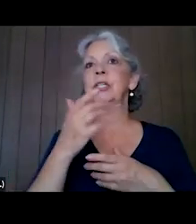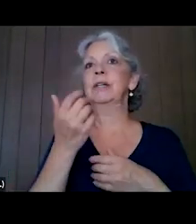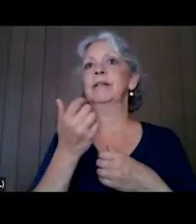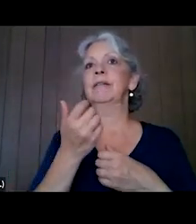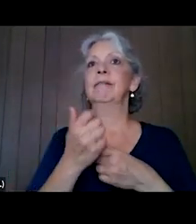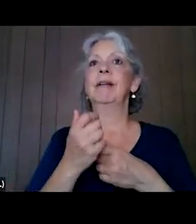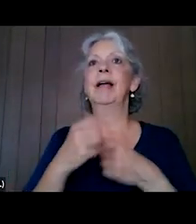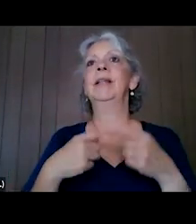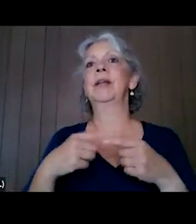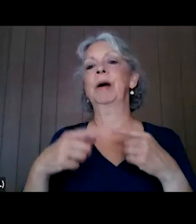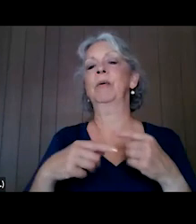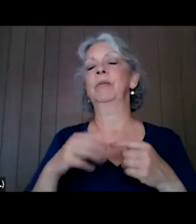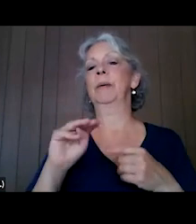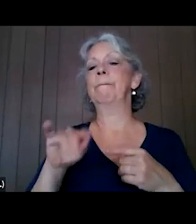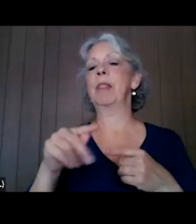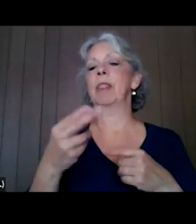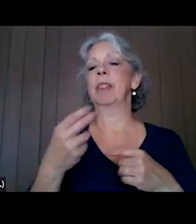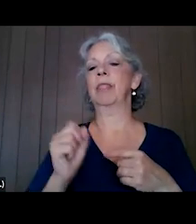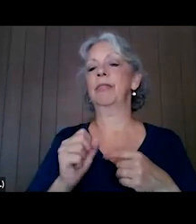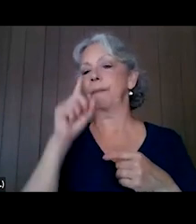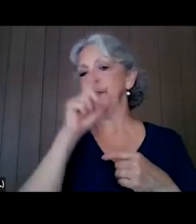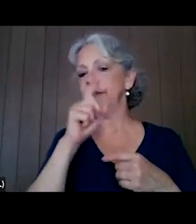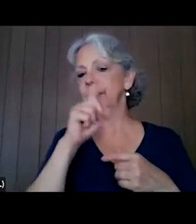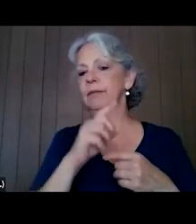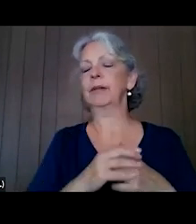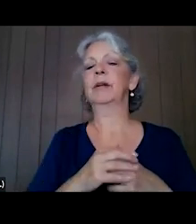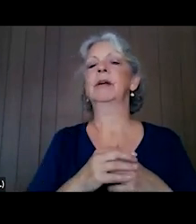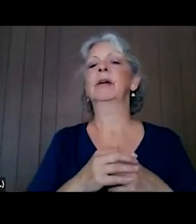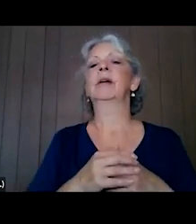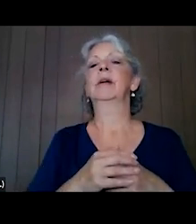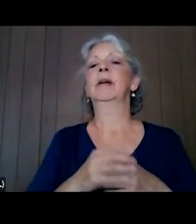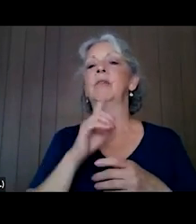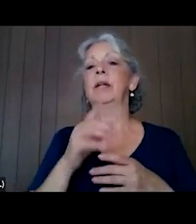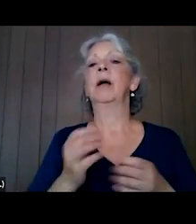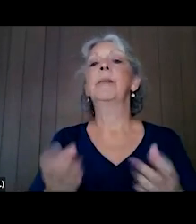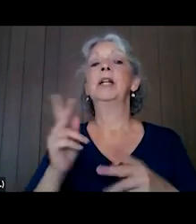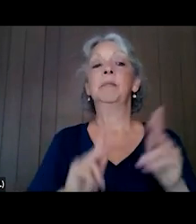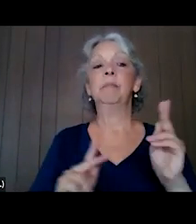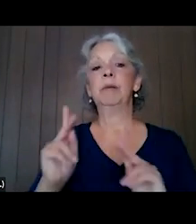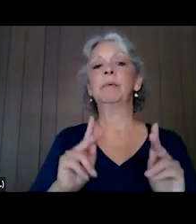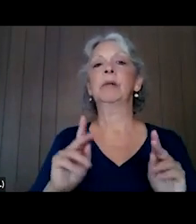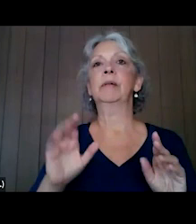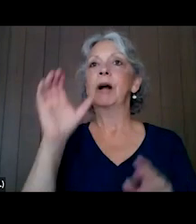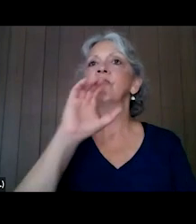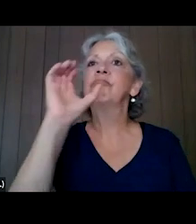But for the first myth we're gonna go over is many people who have not used xylazine before are actively seeking it out.